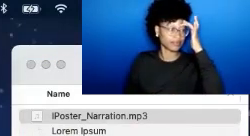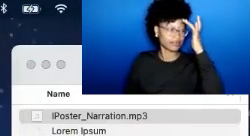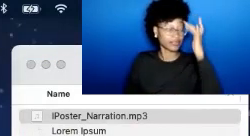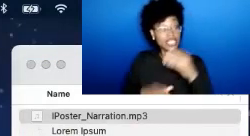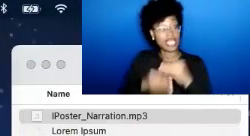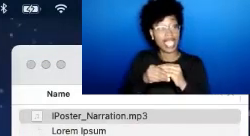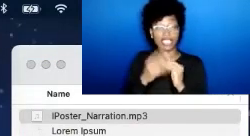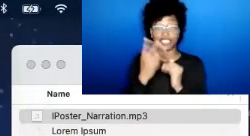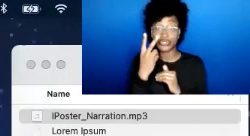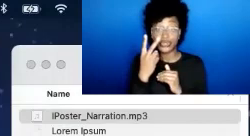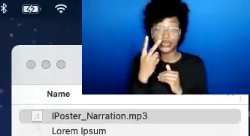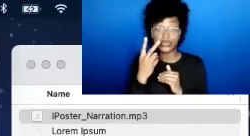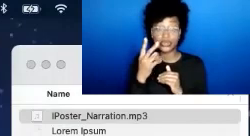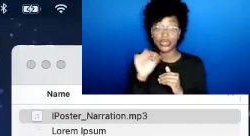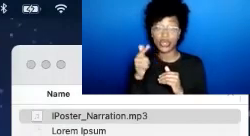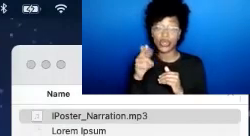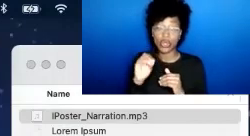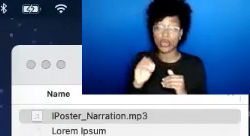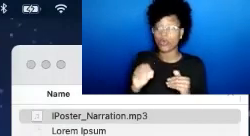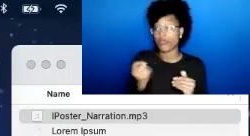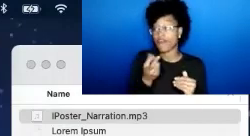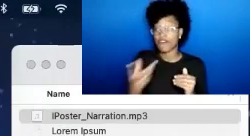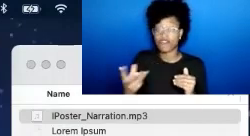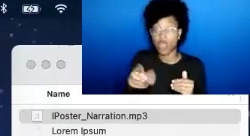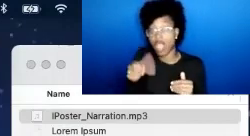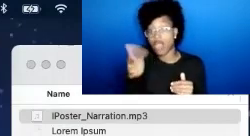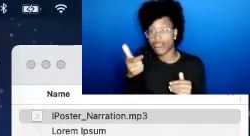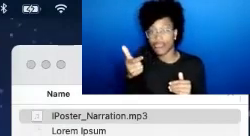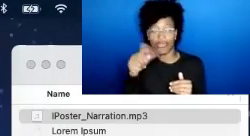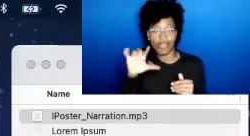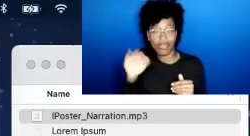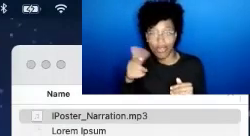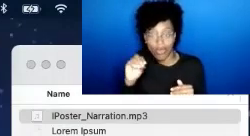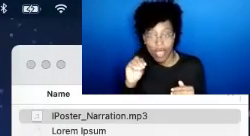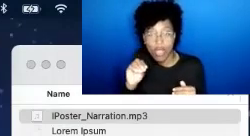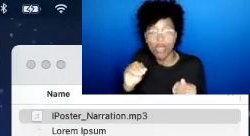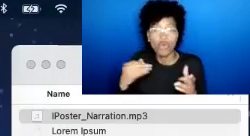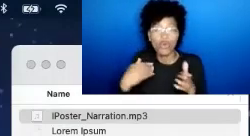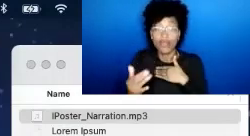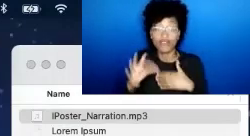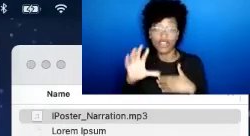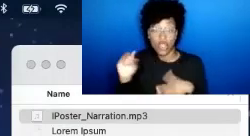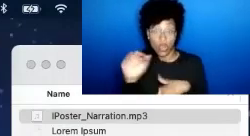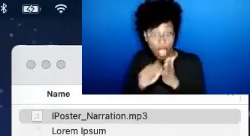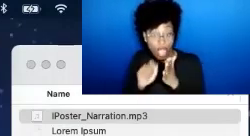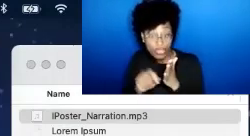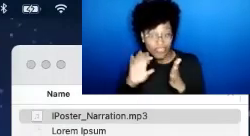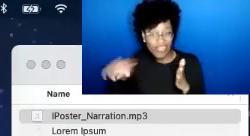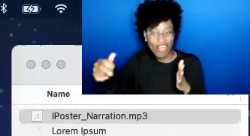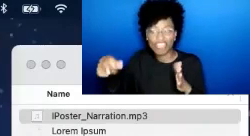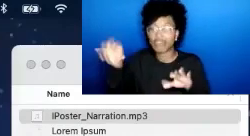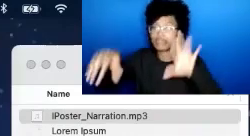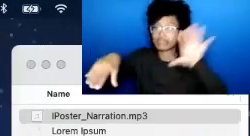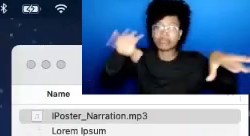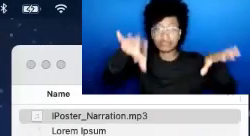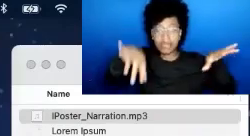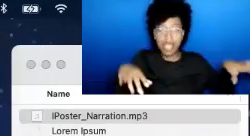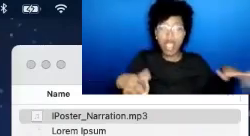you have several from additional institutions 07:12:16 . Click on the and drag another one